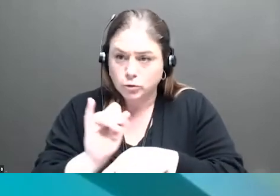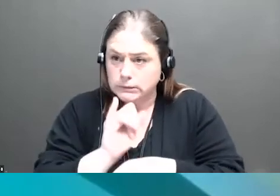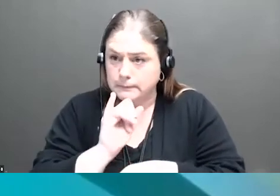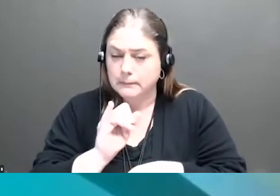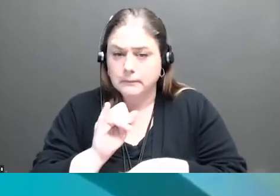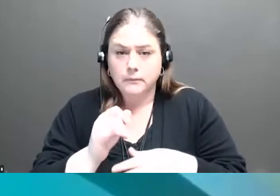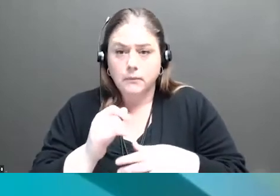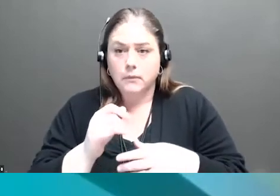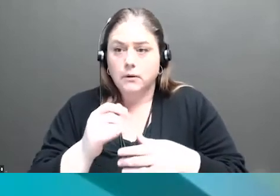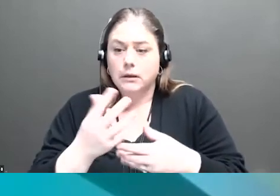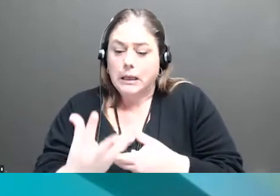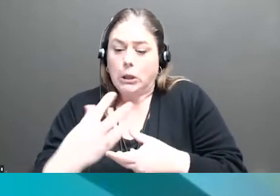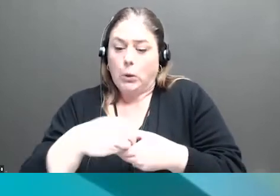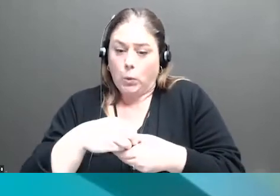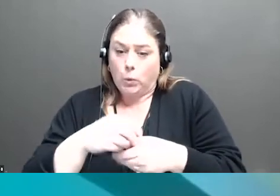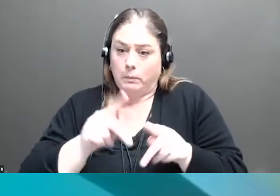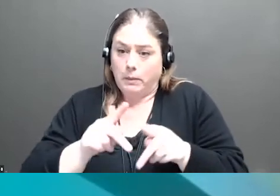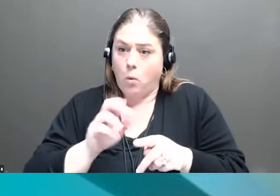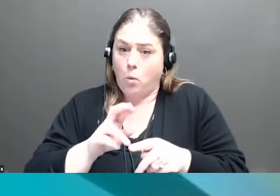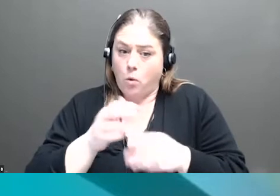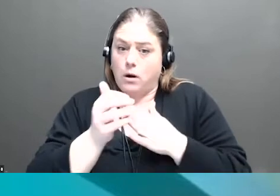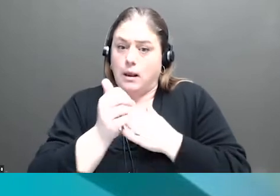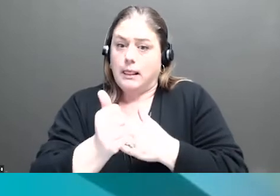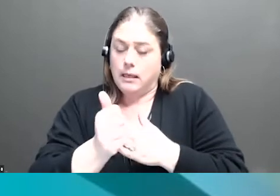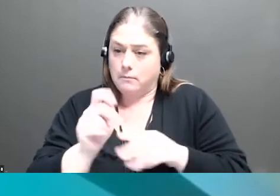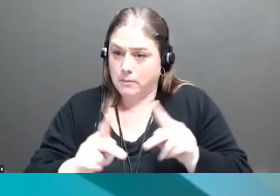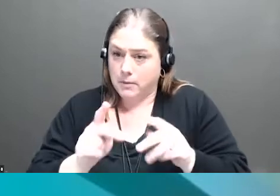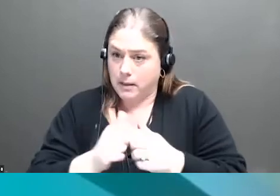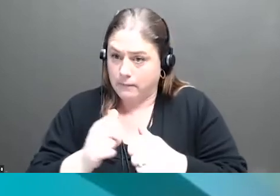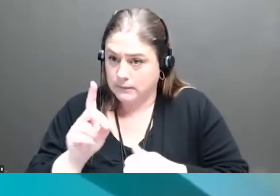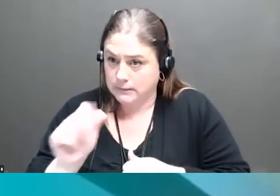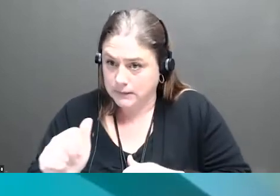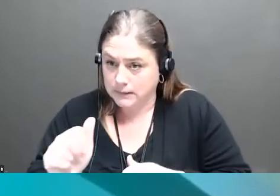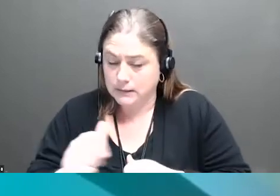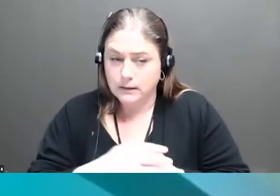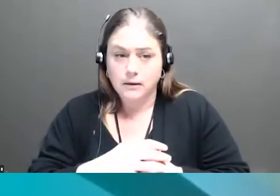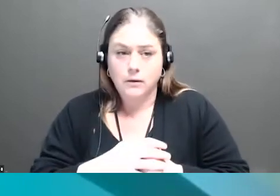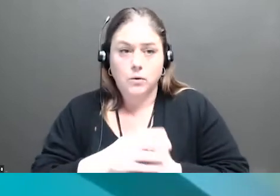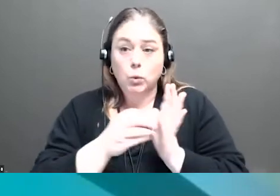of them. Career planning for university and college students with disabilities, especially